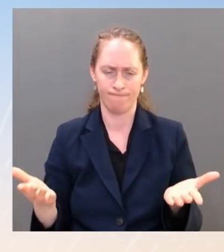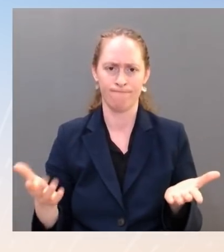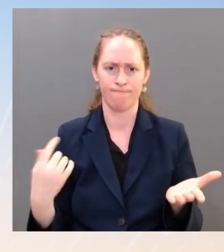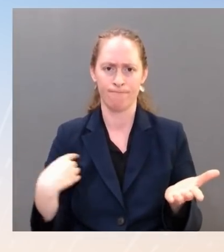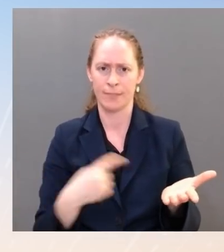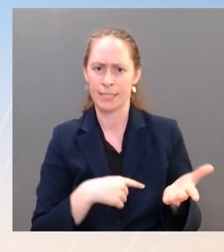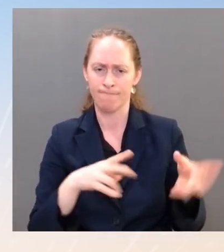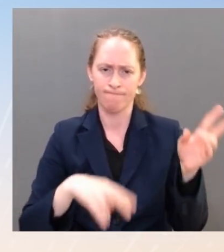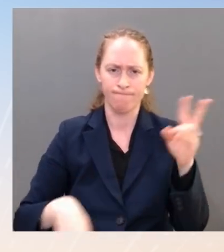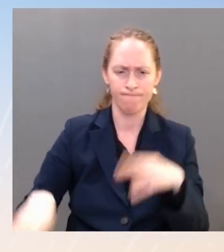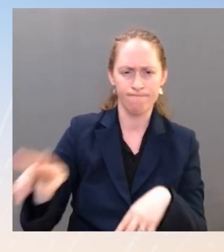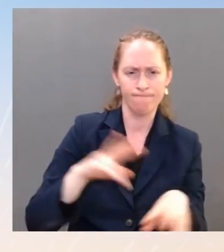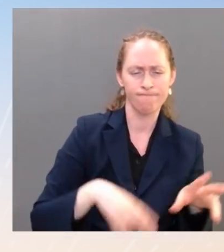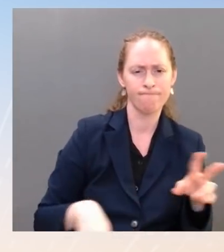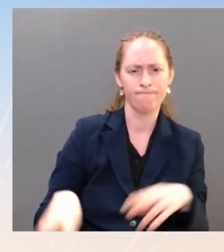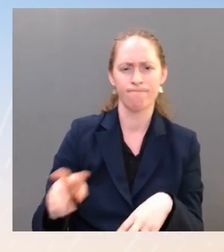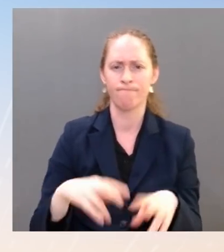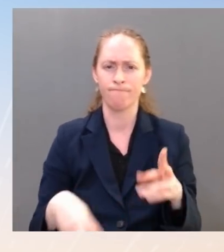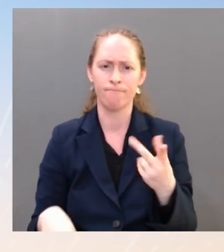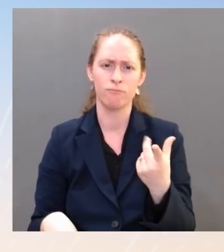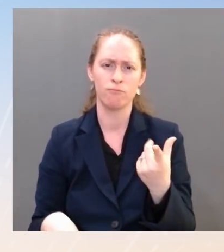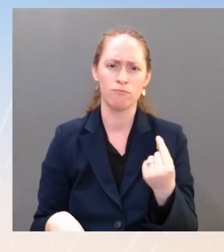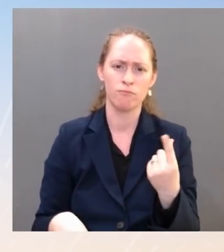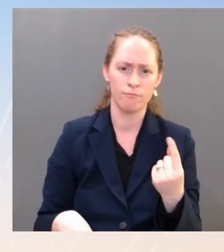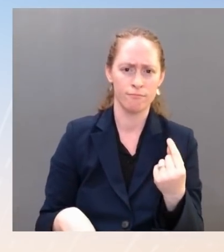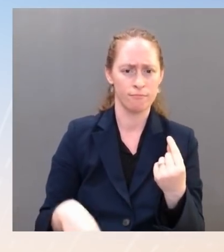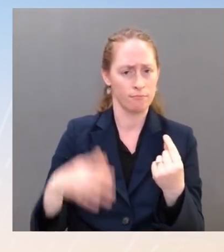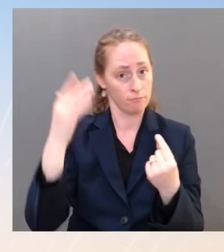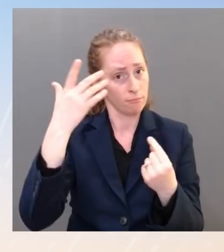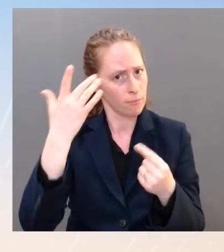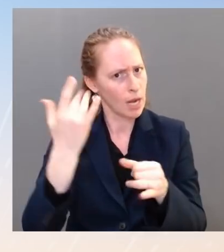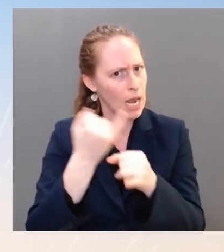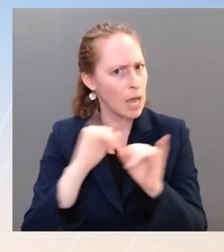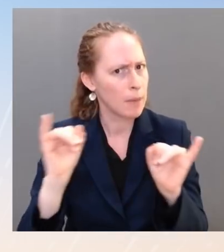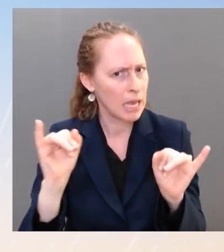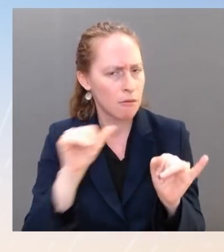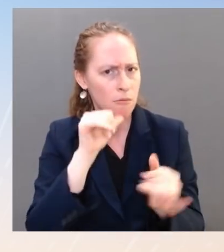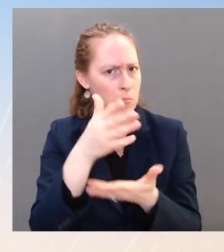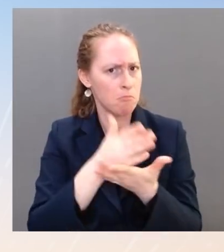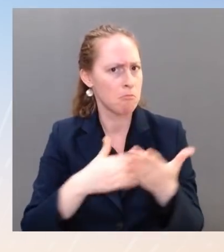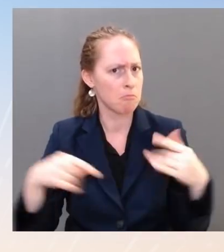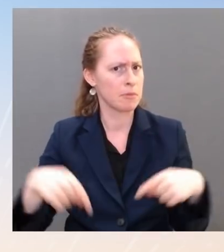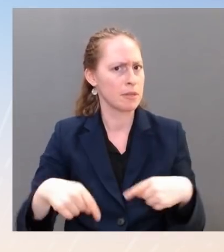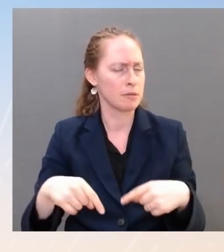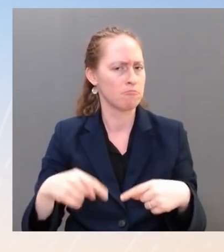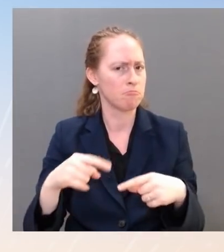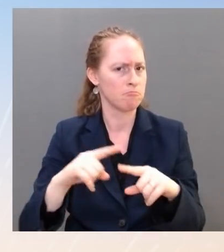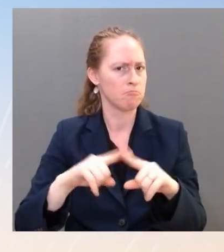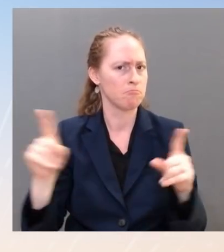have been able to talk to each one of the secretaries about what the design of their programs can look like and should like look like,